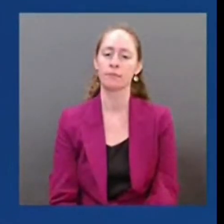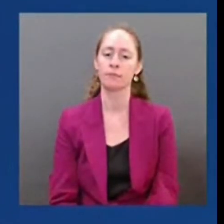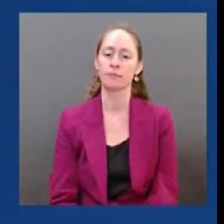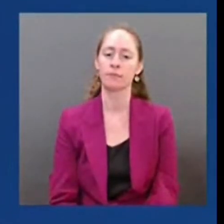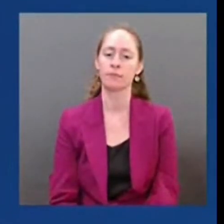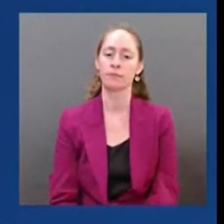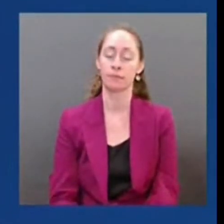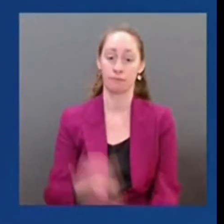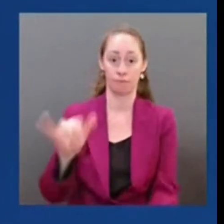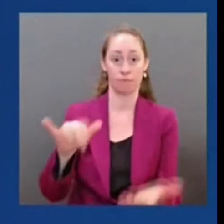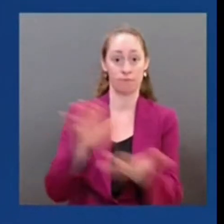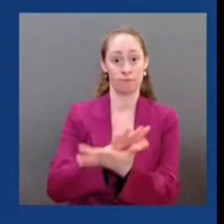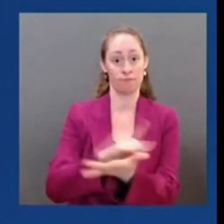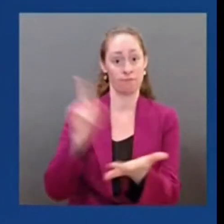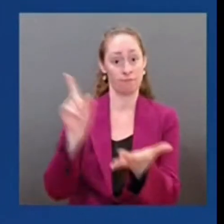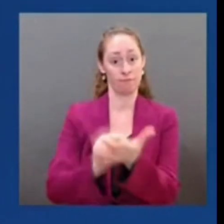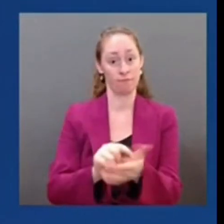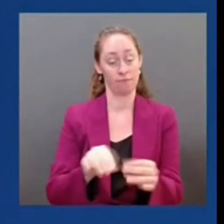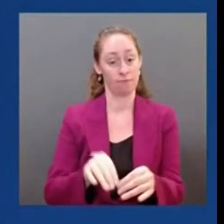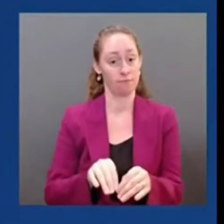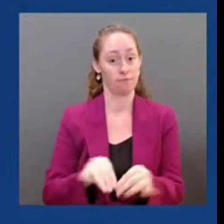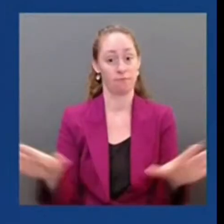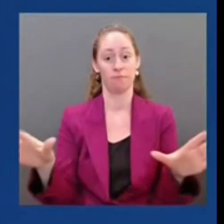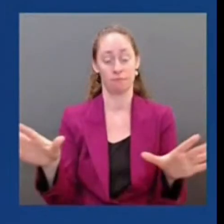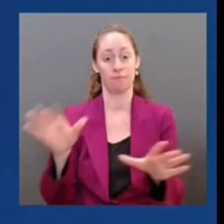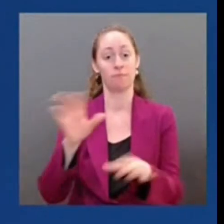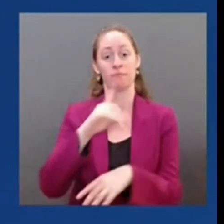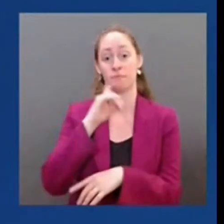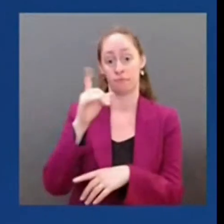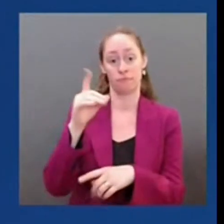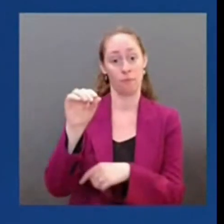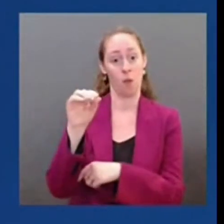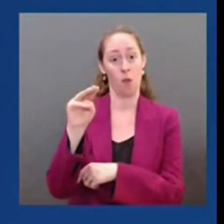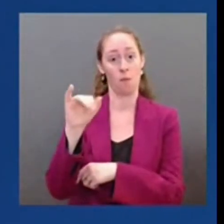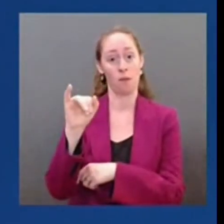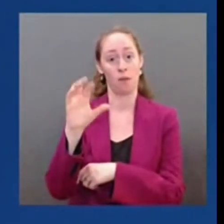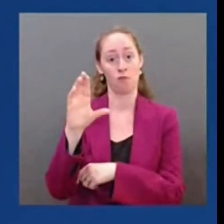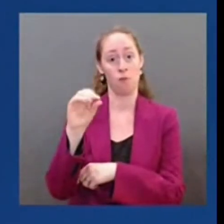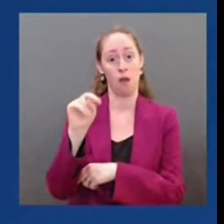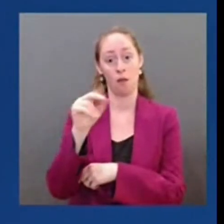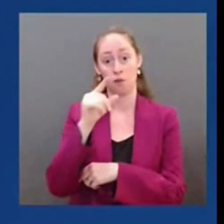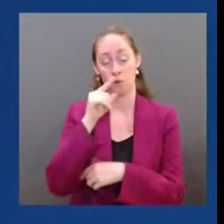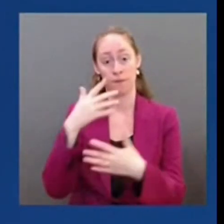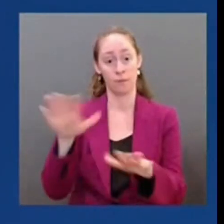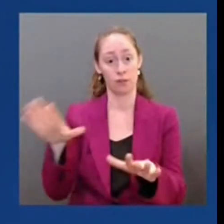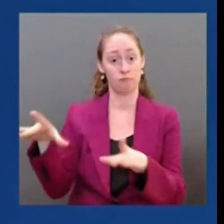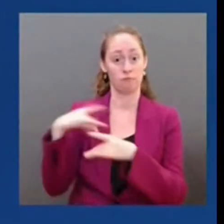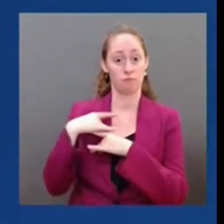OBVIOUSLY, WE ARE SEEING EVEN BEFORE THAT PAPER, THAT OMICRON